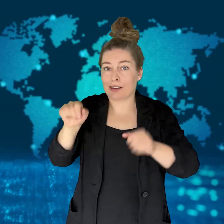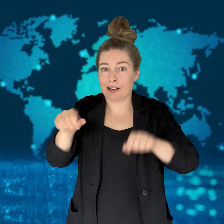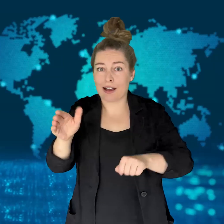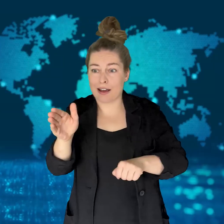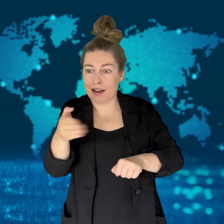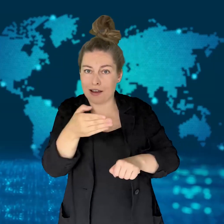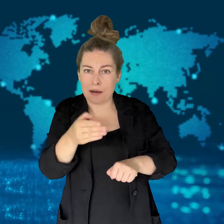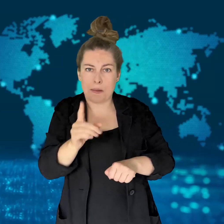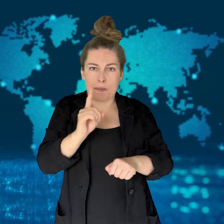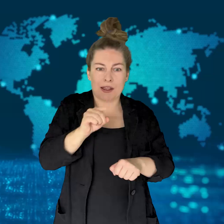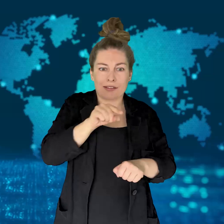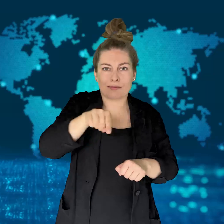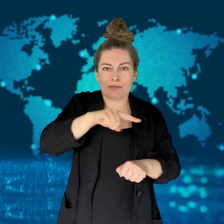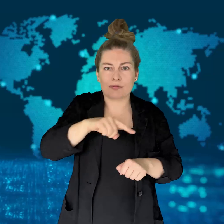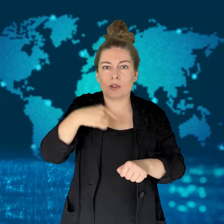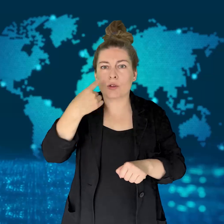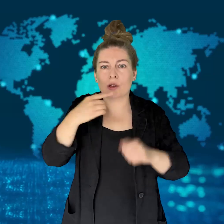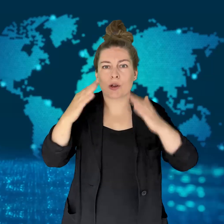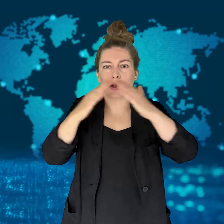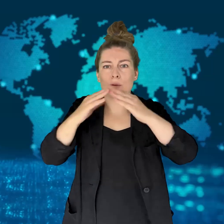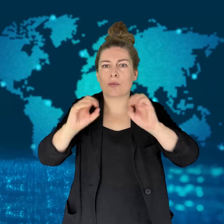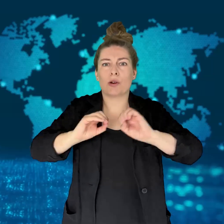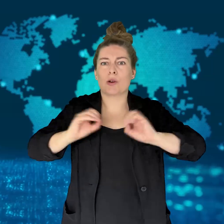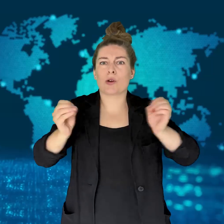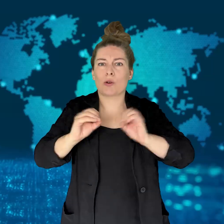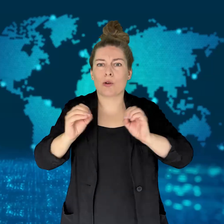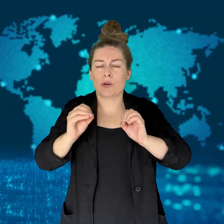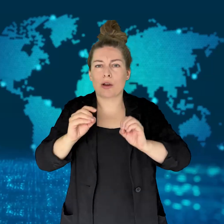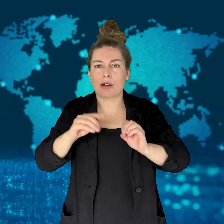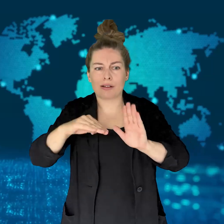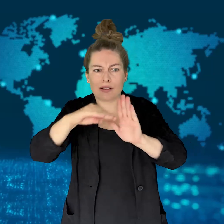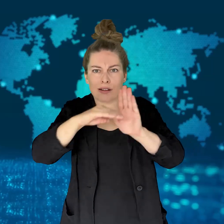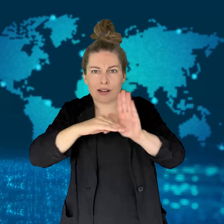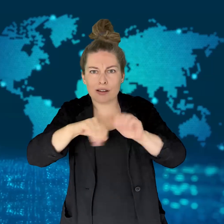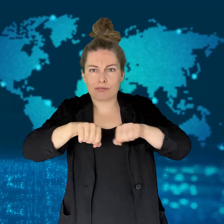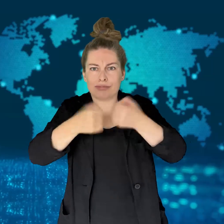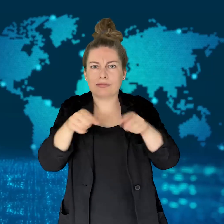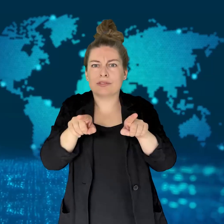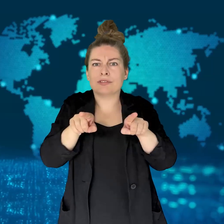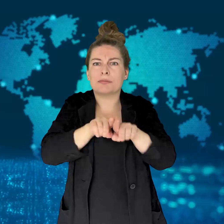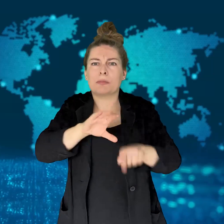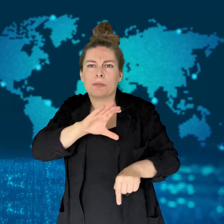students protesting on the lawns of municipal buildings,